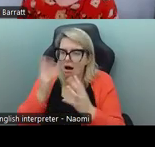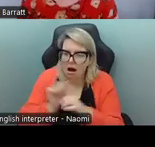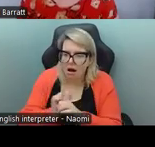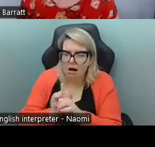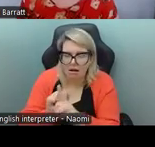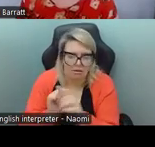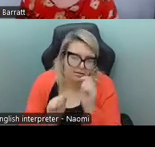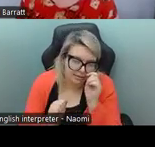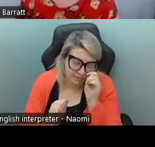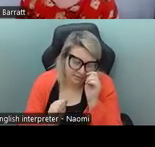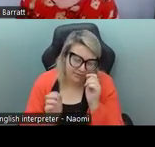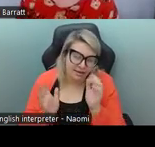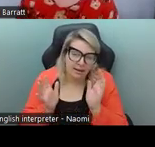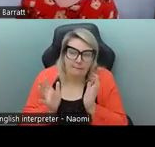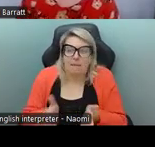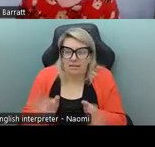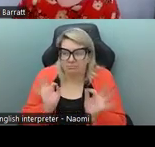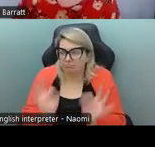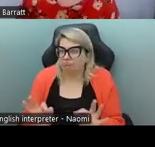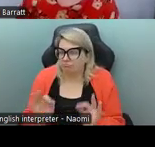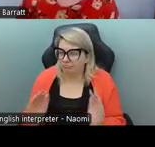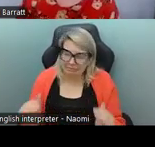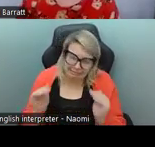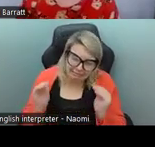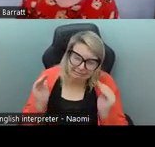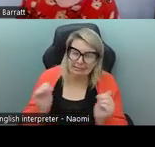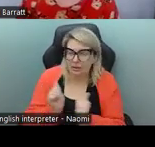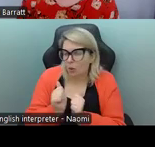You don't have to be corporate and bragging to be on LinkedIn.